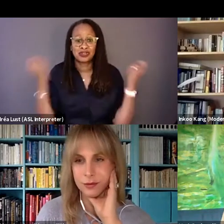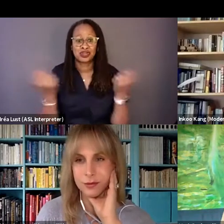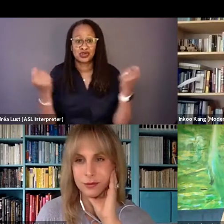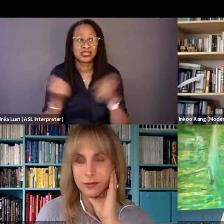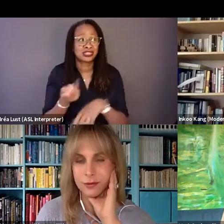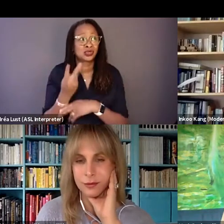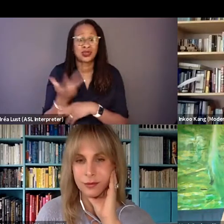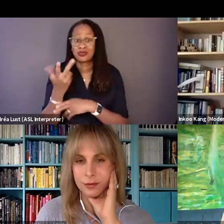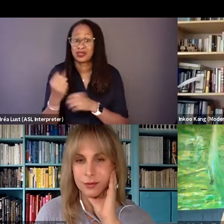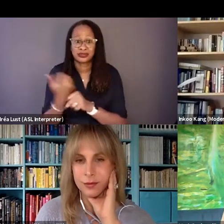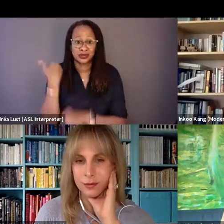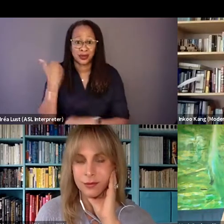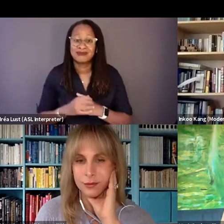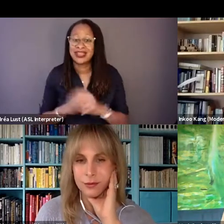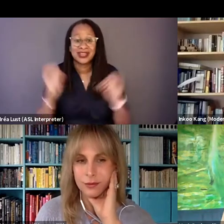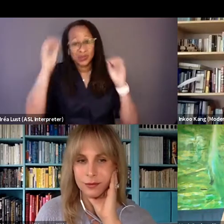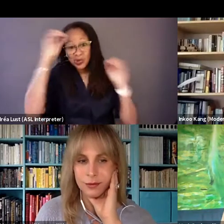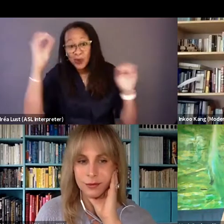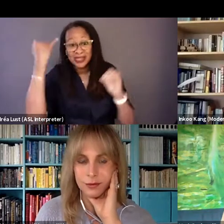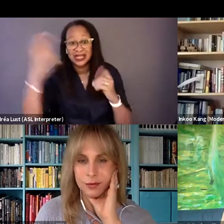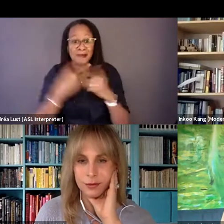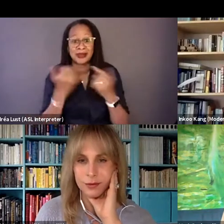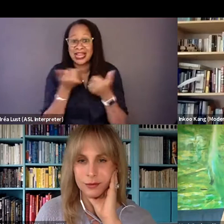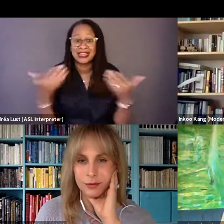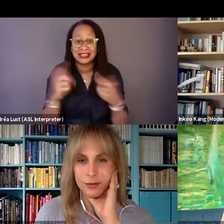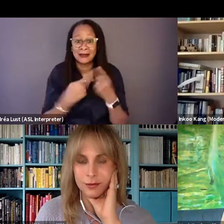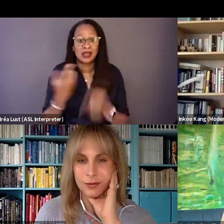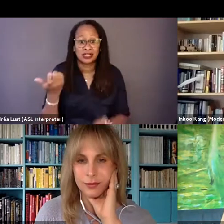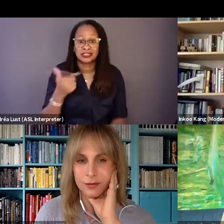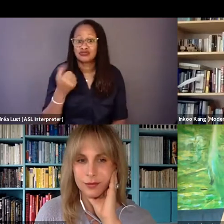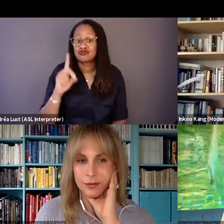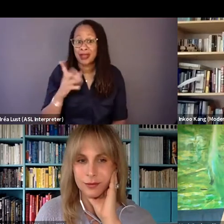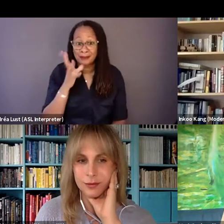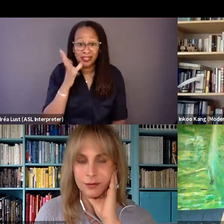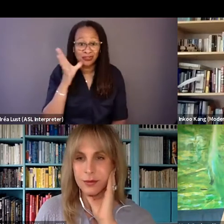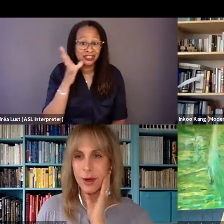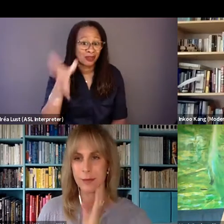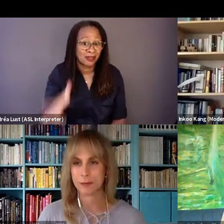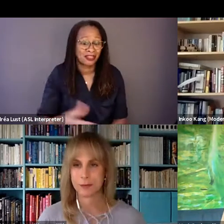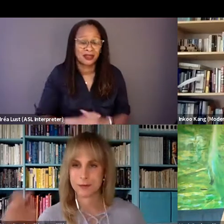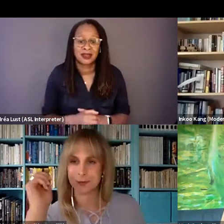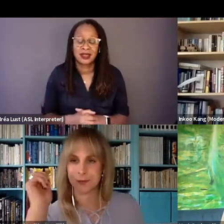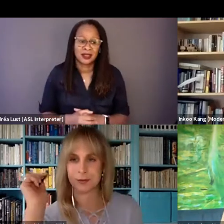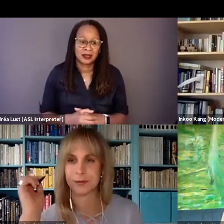he had no idea about anything about his grandmother. And so none of them, it's not just restoring it,